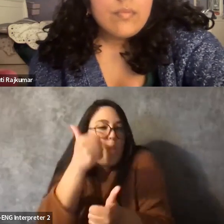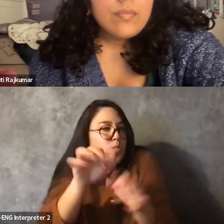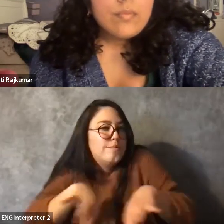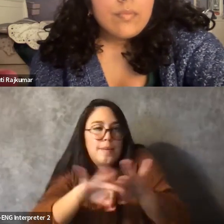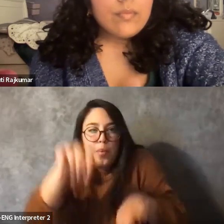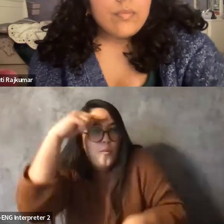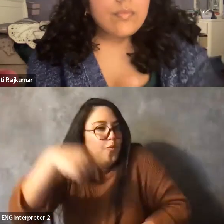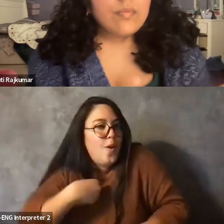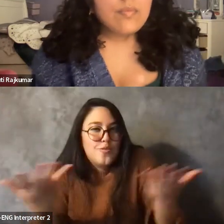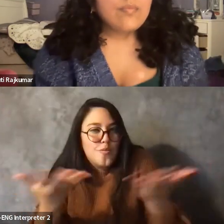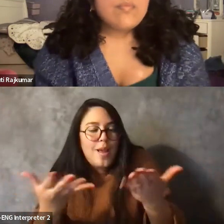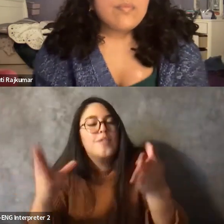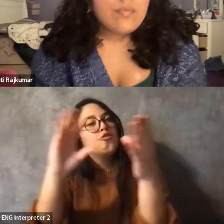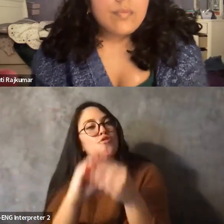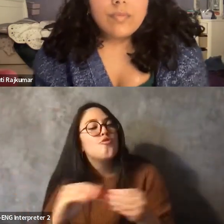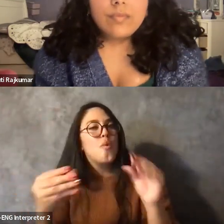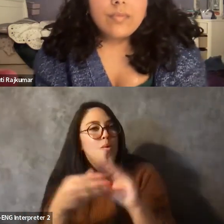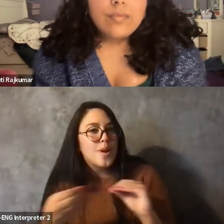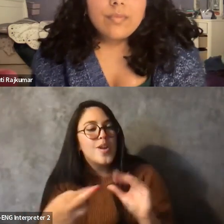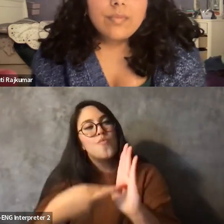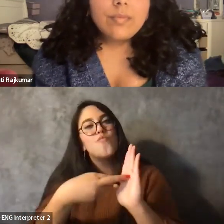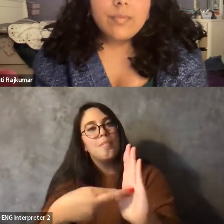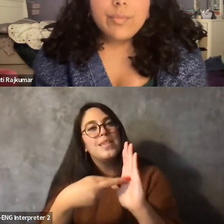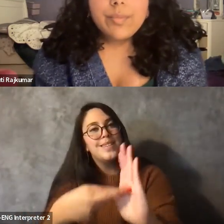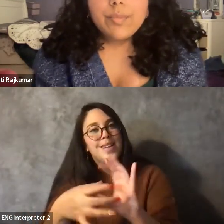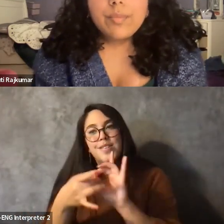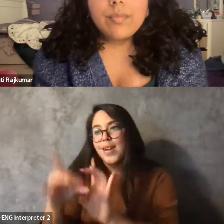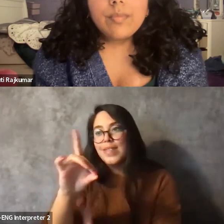the representation of disability in children's media.